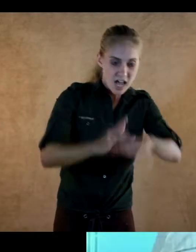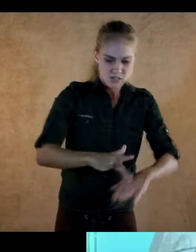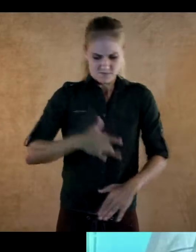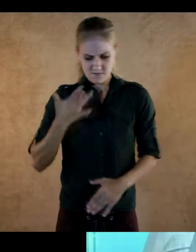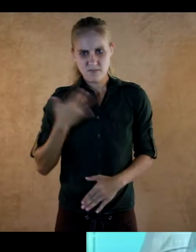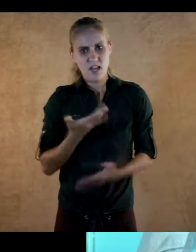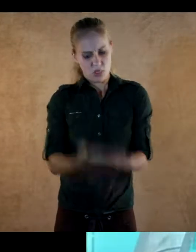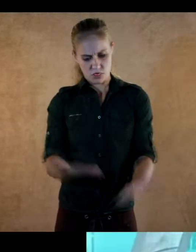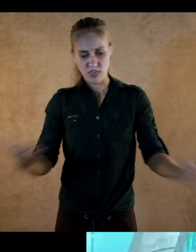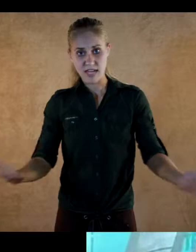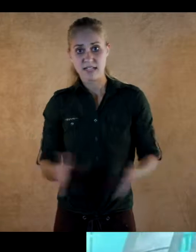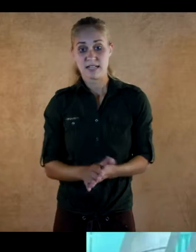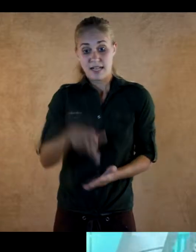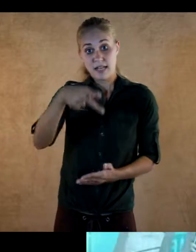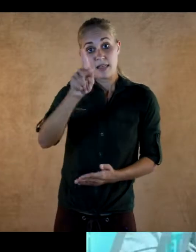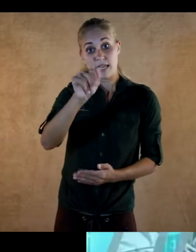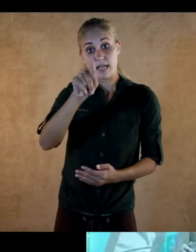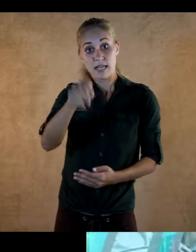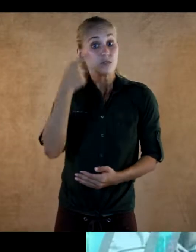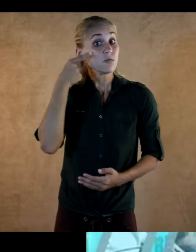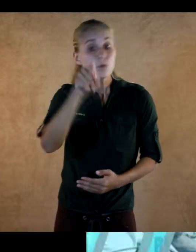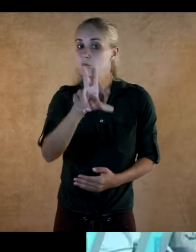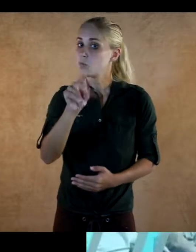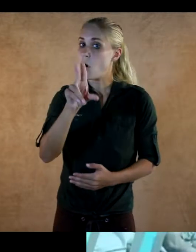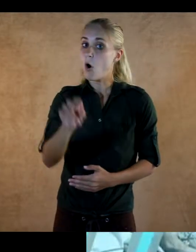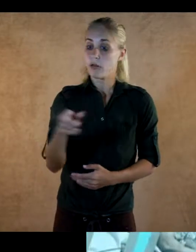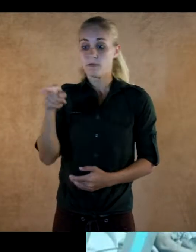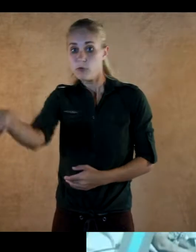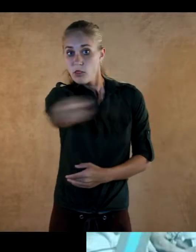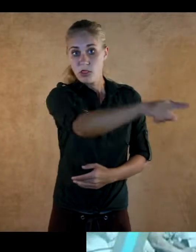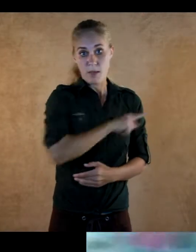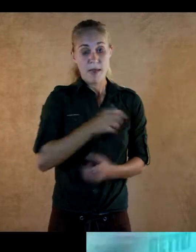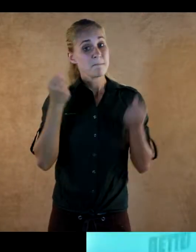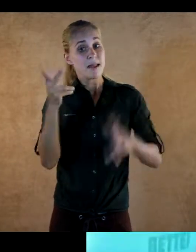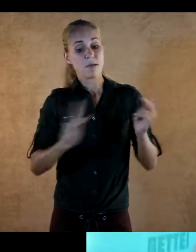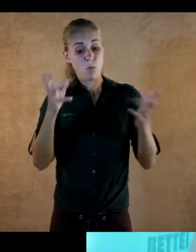Remember, these kits aren't for you. Many will want to purchase entire Party Packs right then and there.